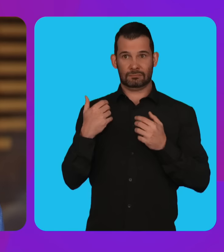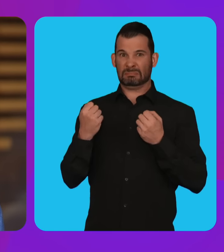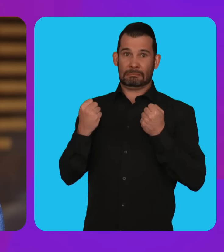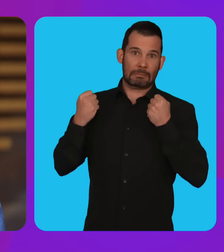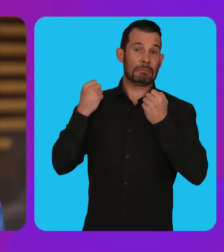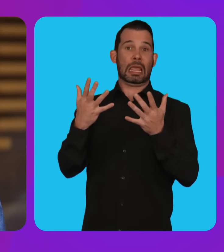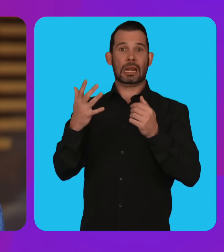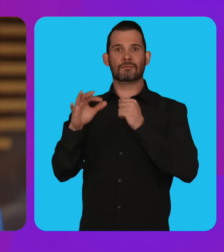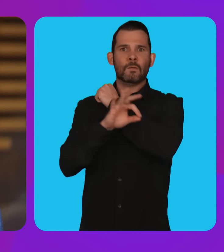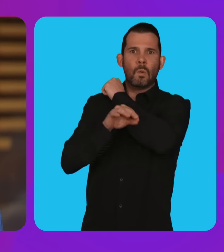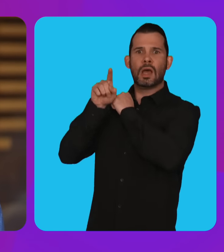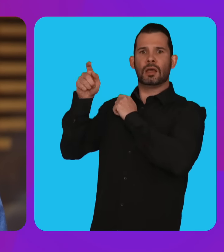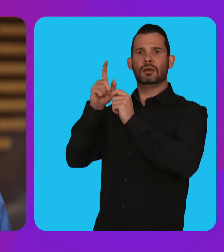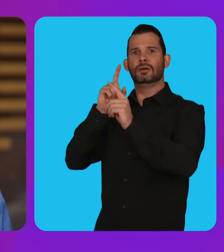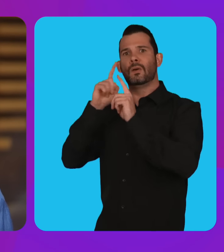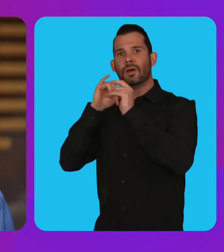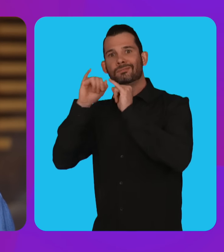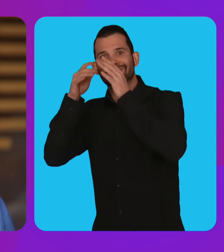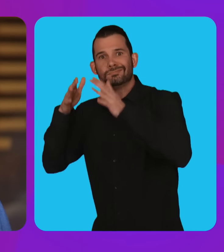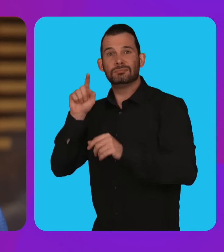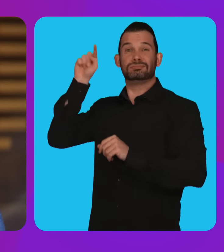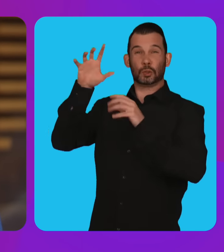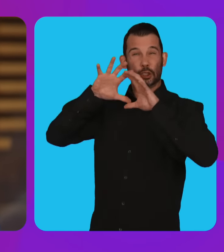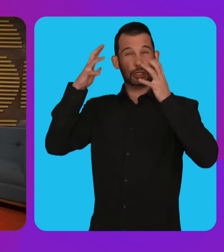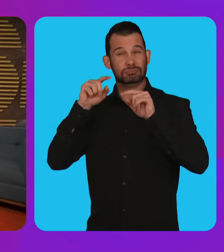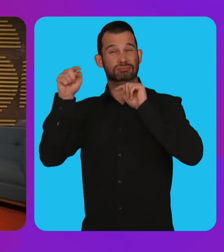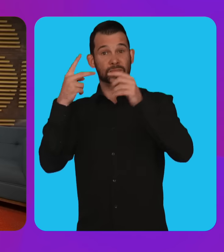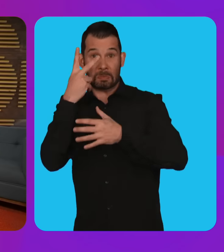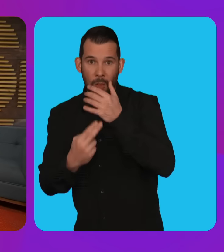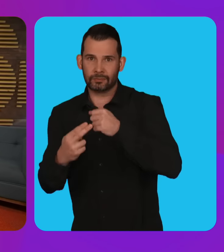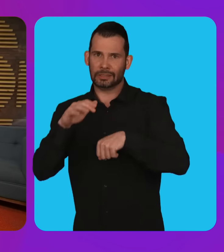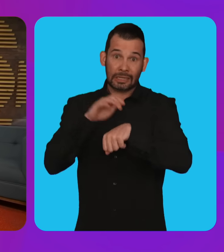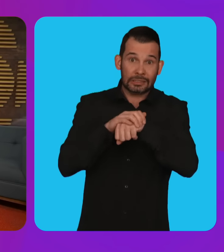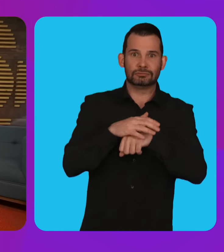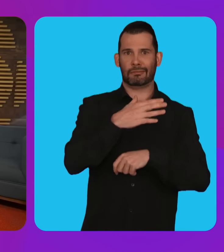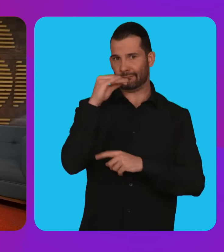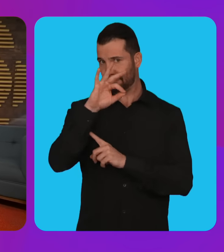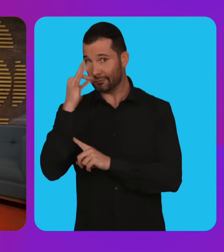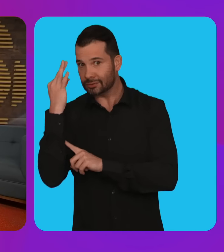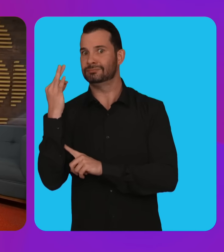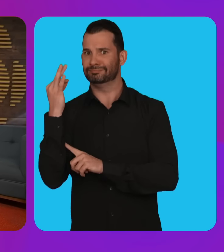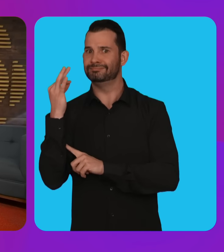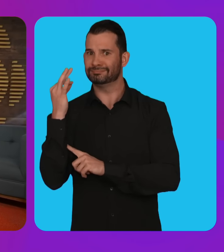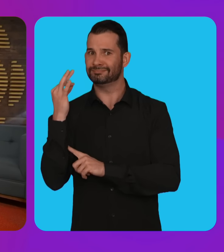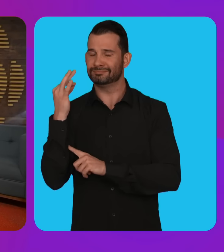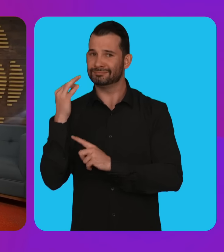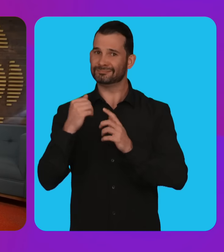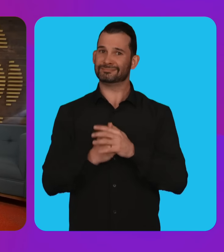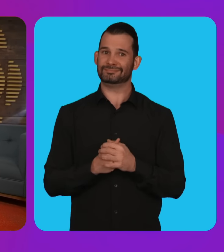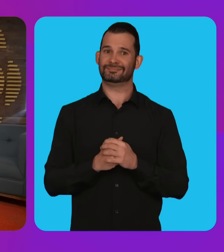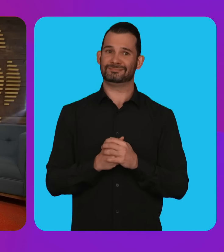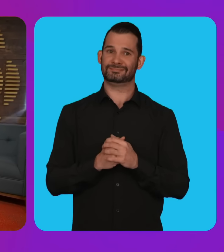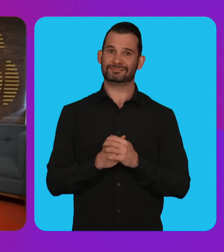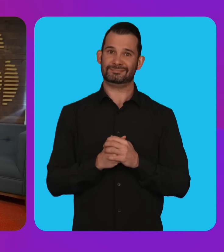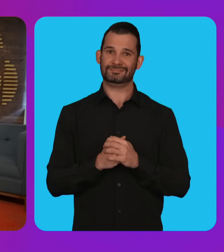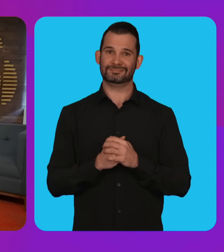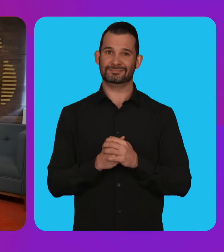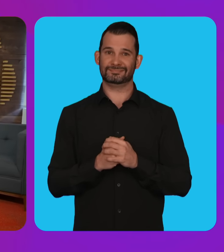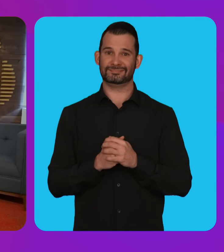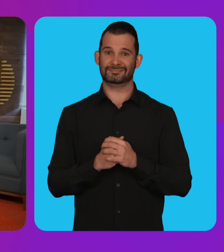in the country that has as many foreign correspondents around the world-- [Interpreter 1] In both English and French.